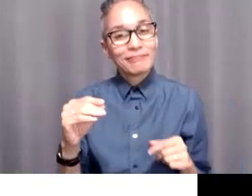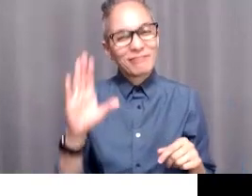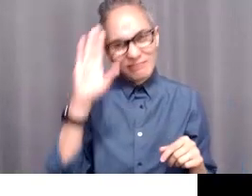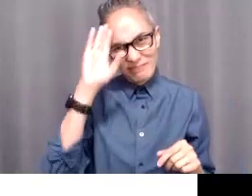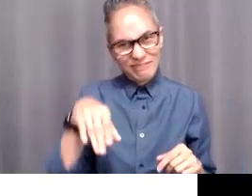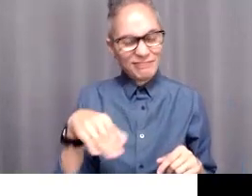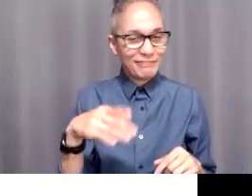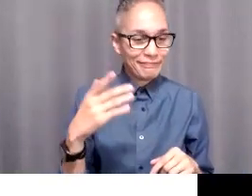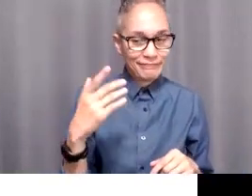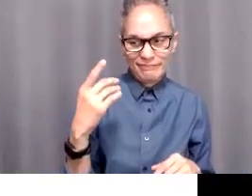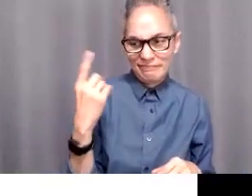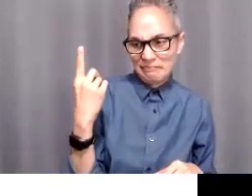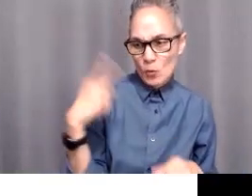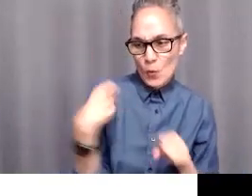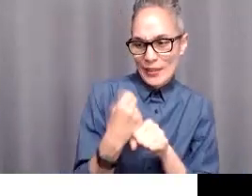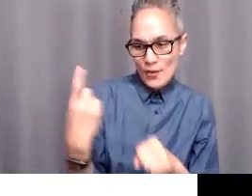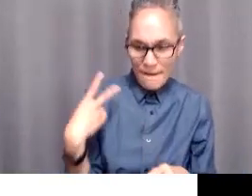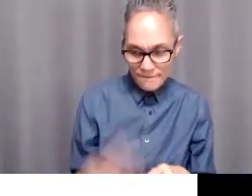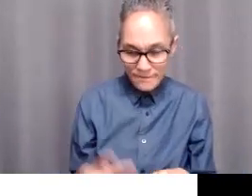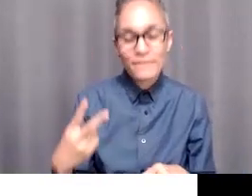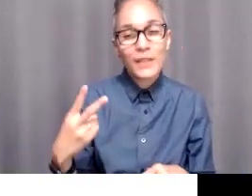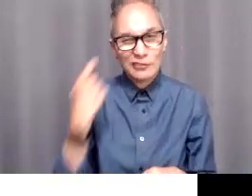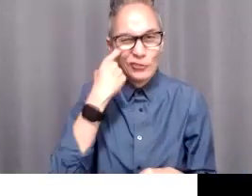year and a half or so, we had our accreditation review.